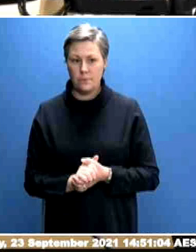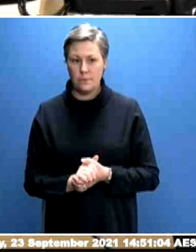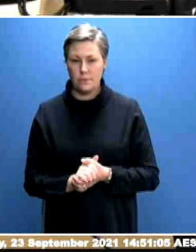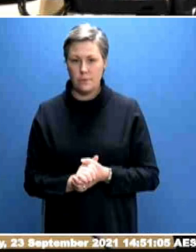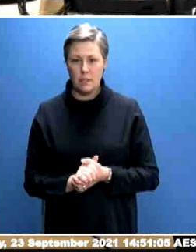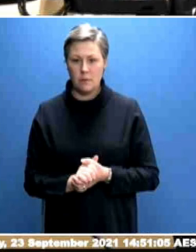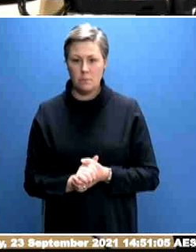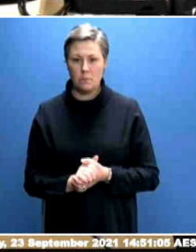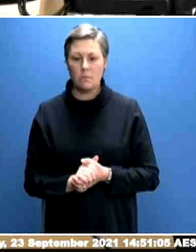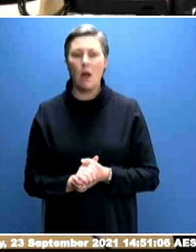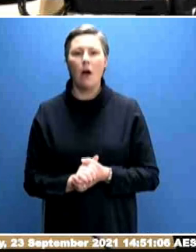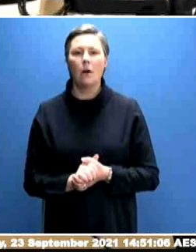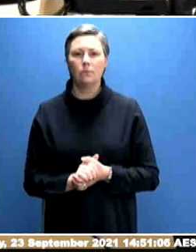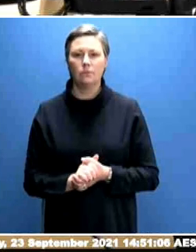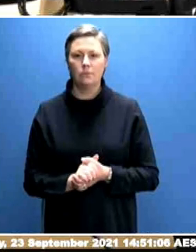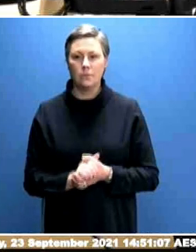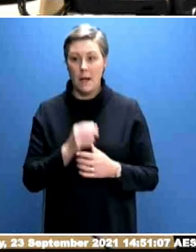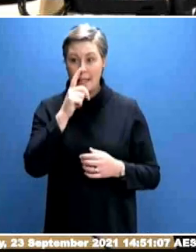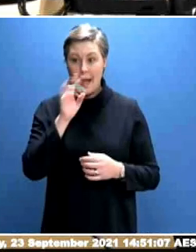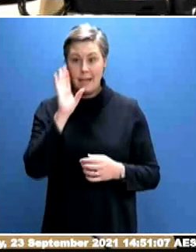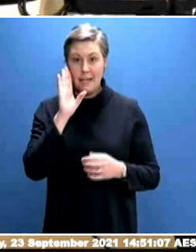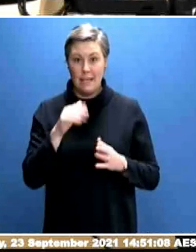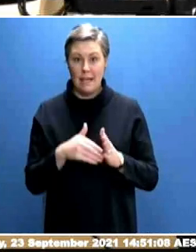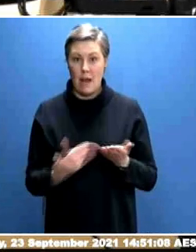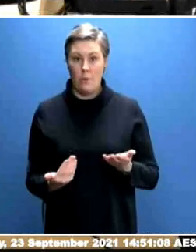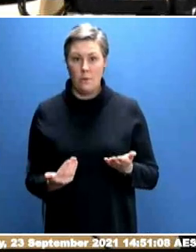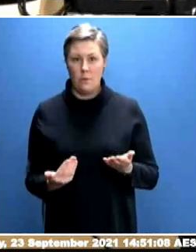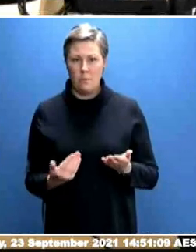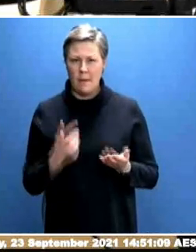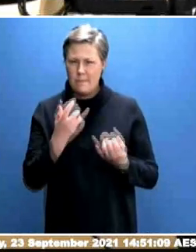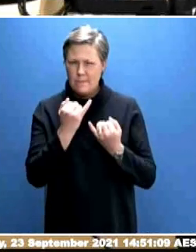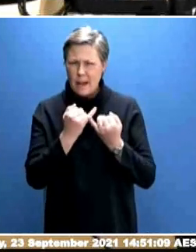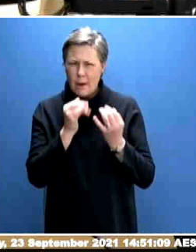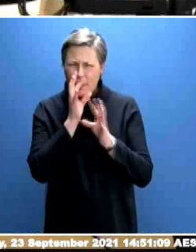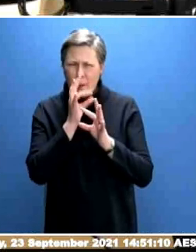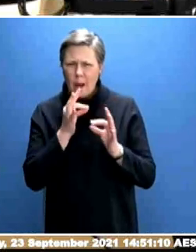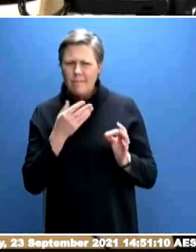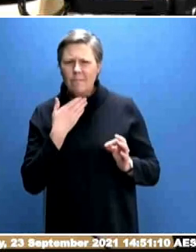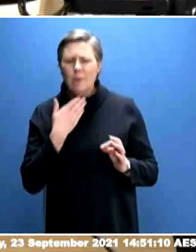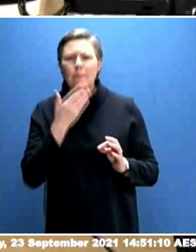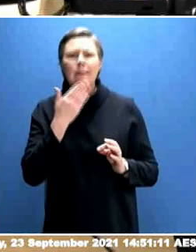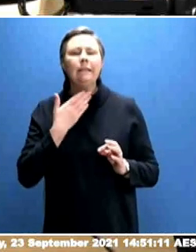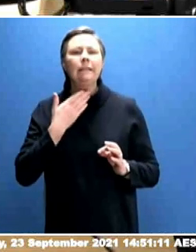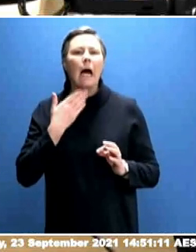My apologies It's very faint at your end, so if you could speak louder or